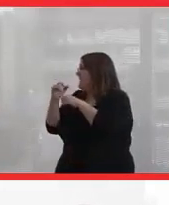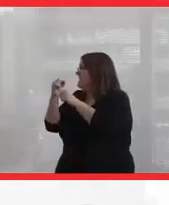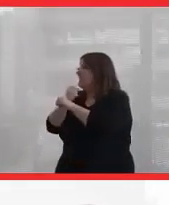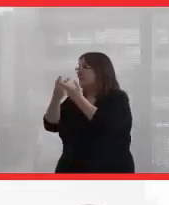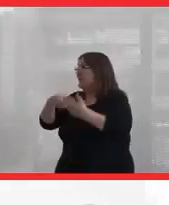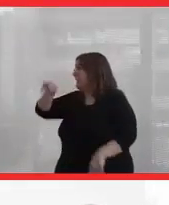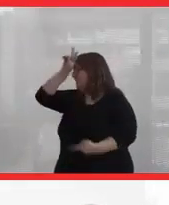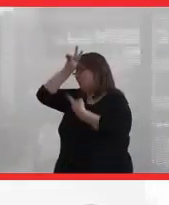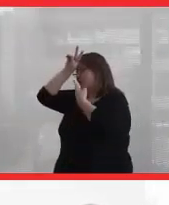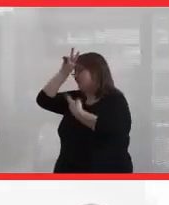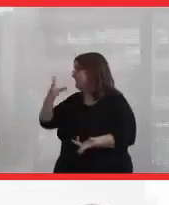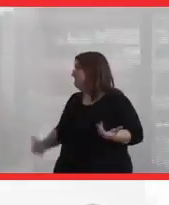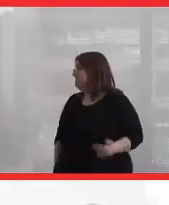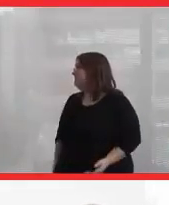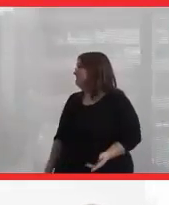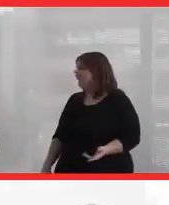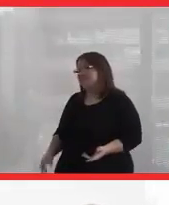I think it's really important.